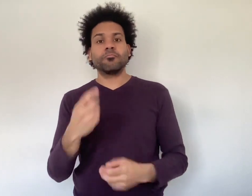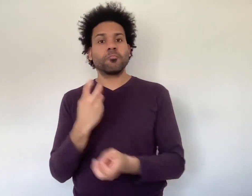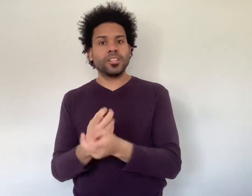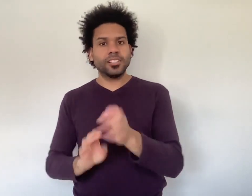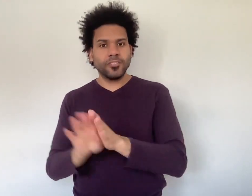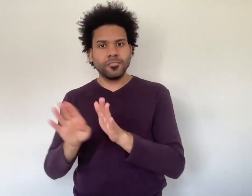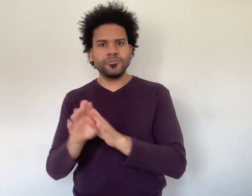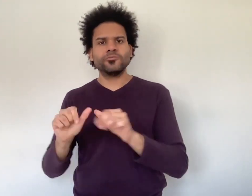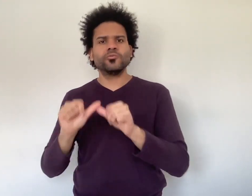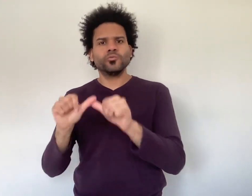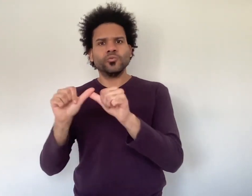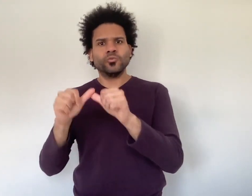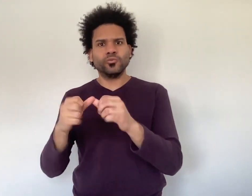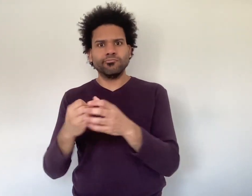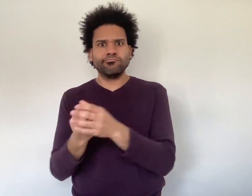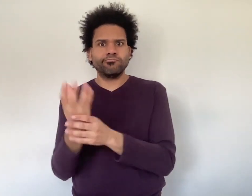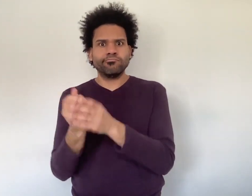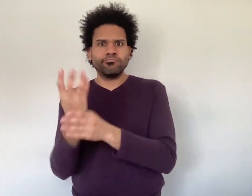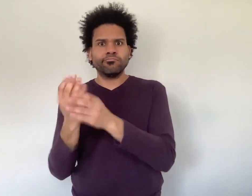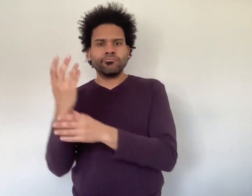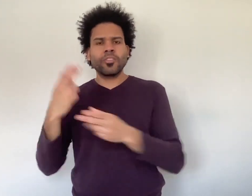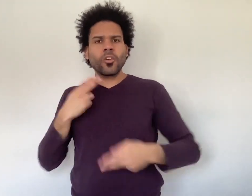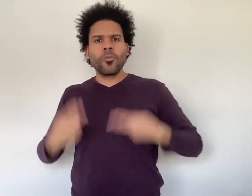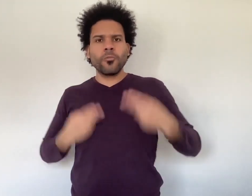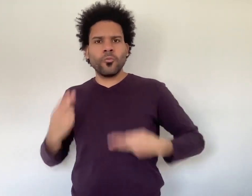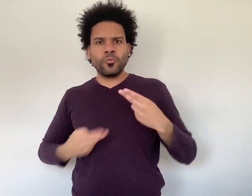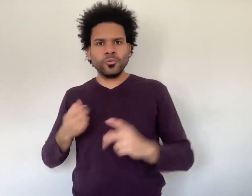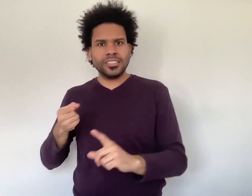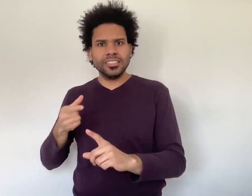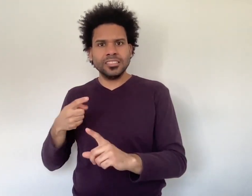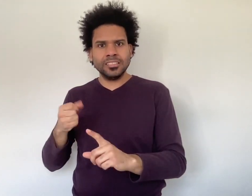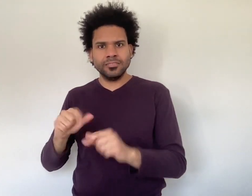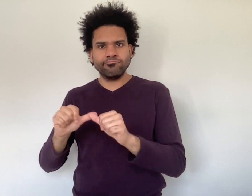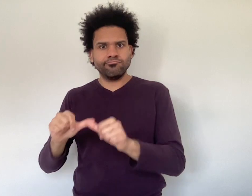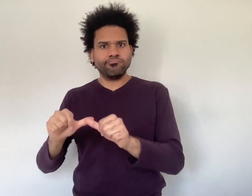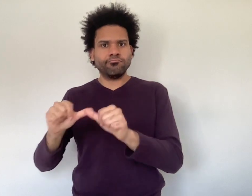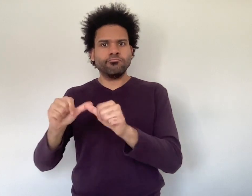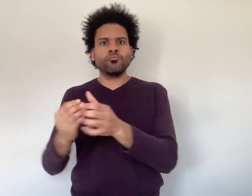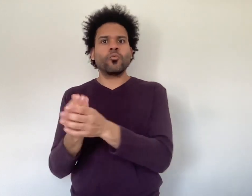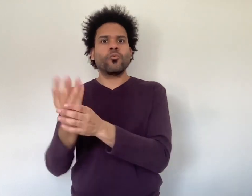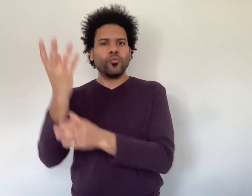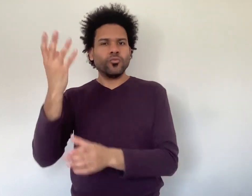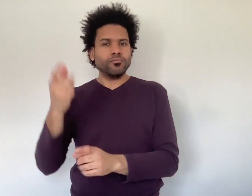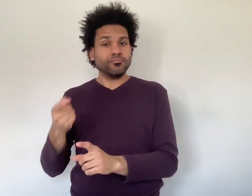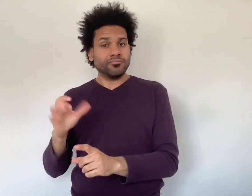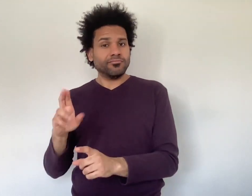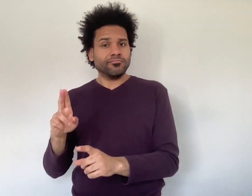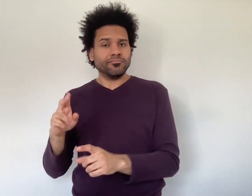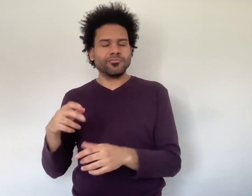Copper also supports bone development by involving hormonal signals in bone mineral density for growth.